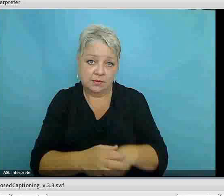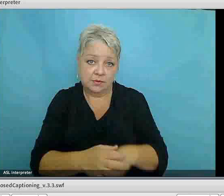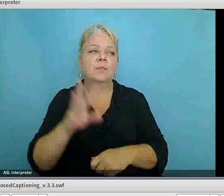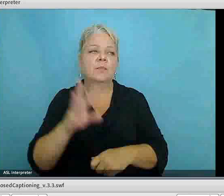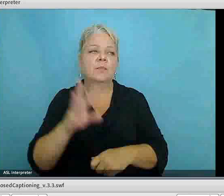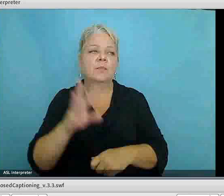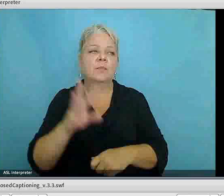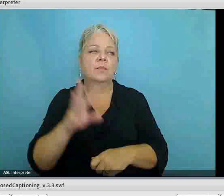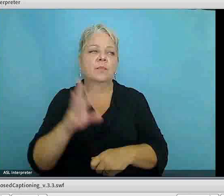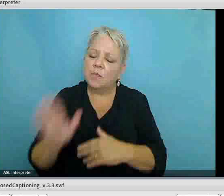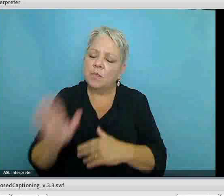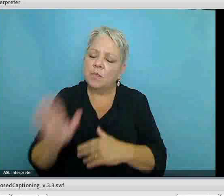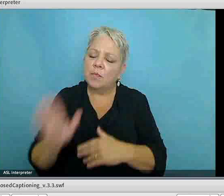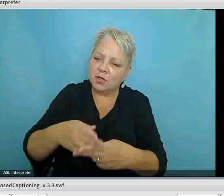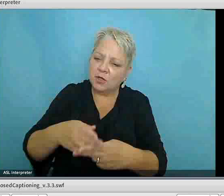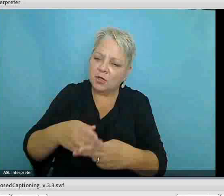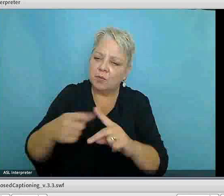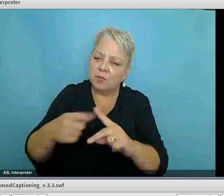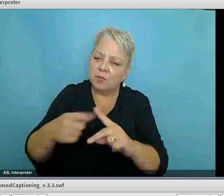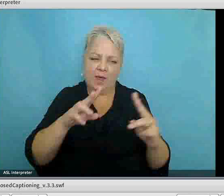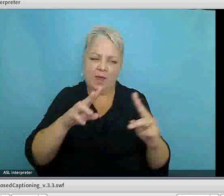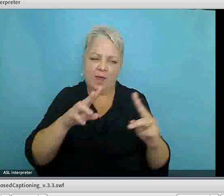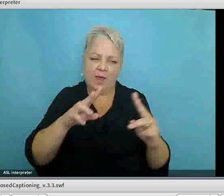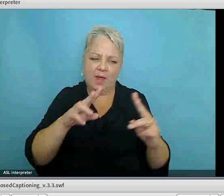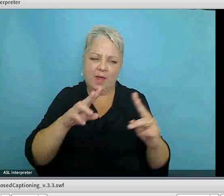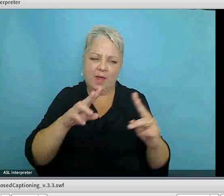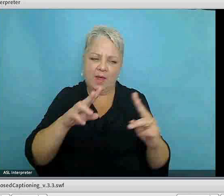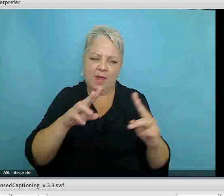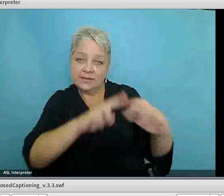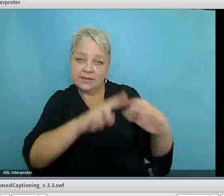Who is providing enrollees with services during this time?